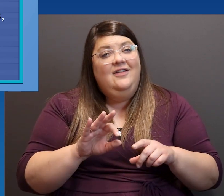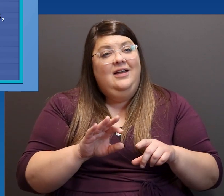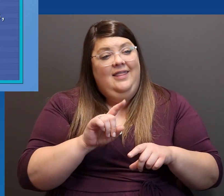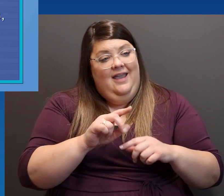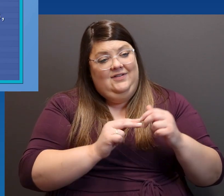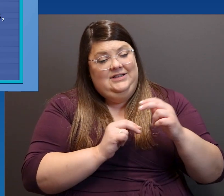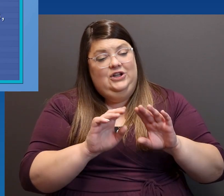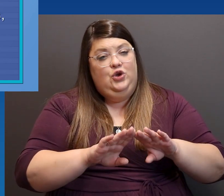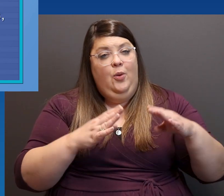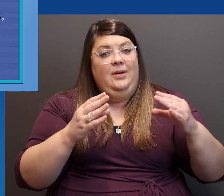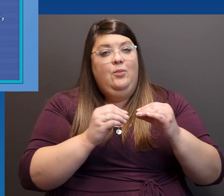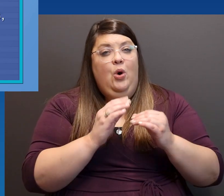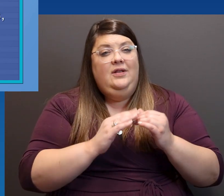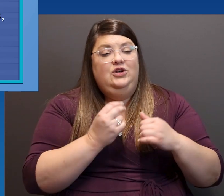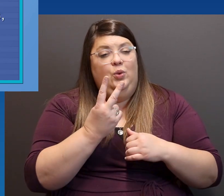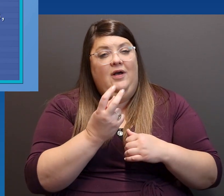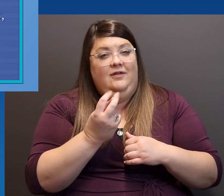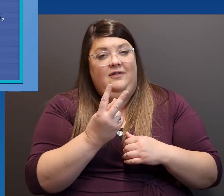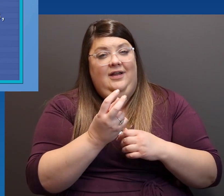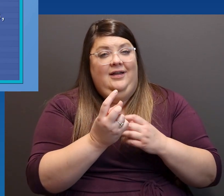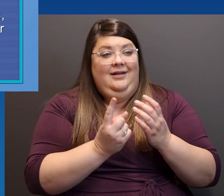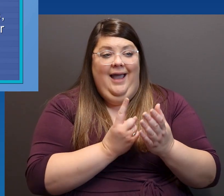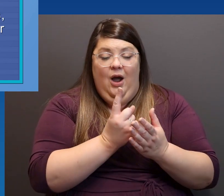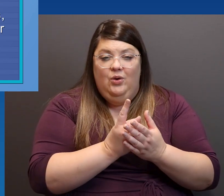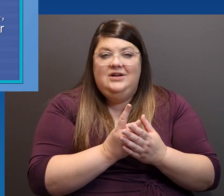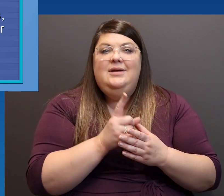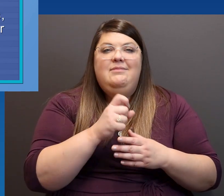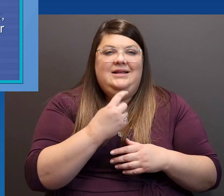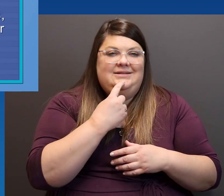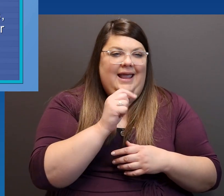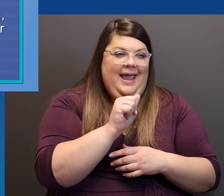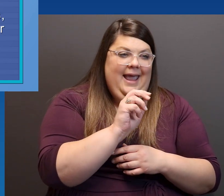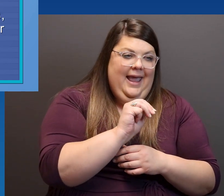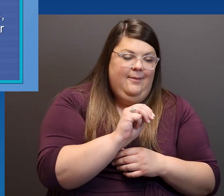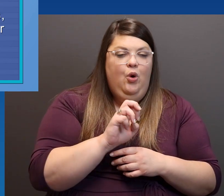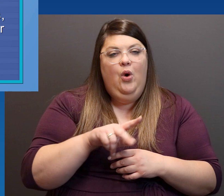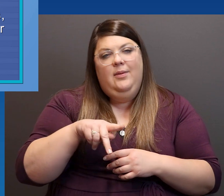this record must specify a.m. or p.m. for each entry.